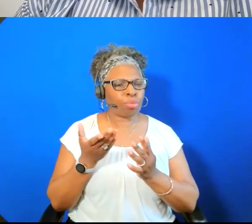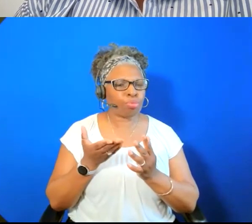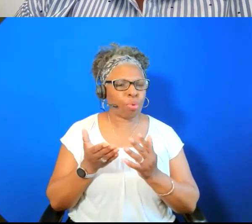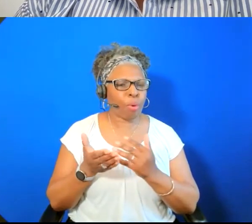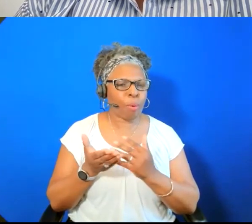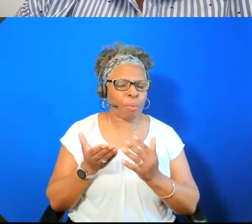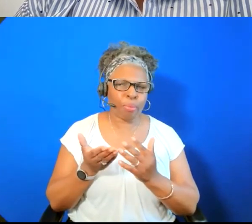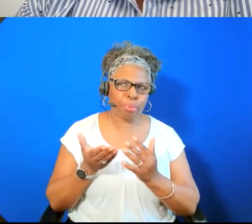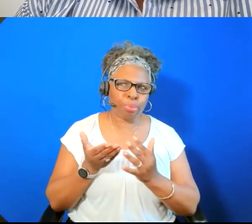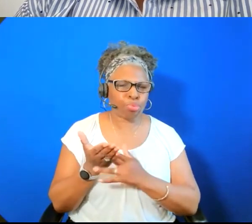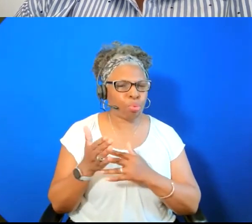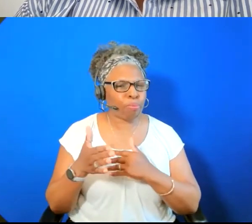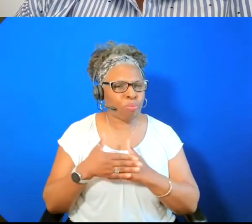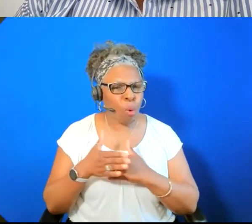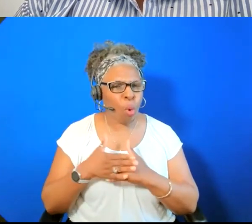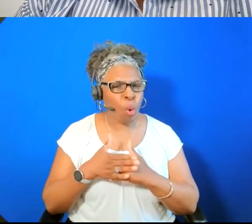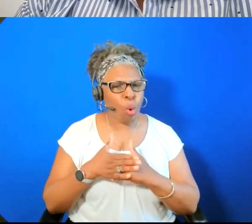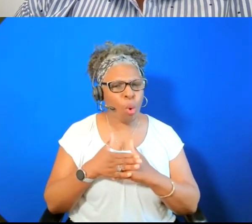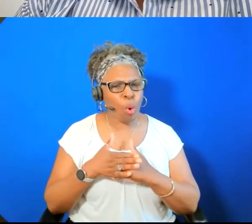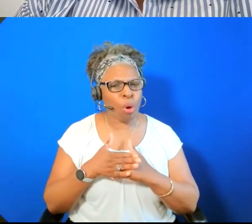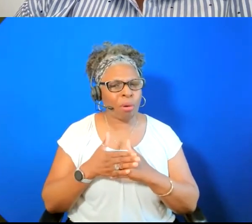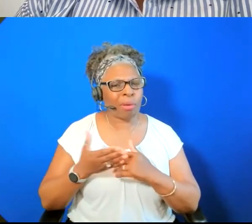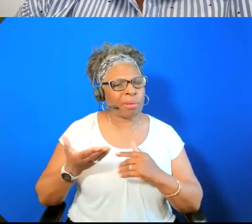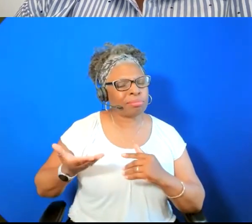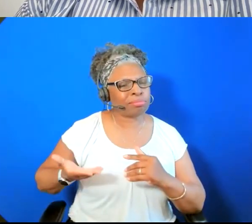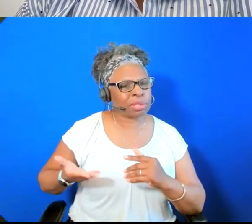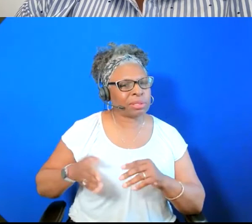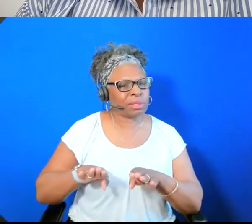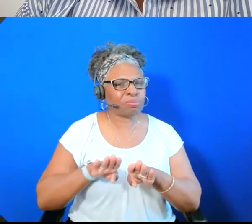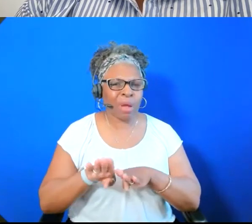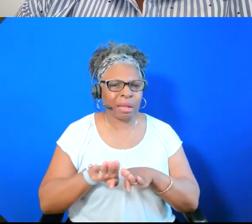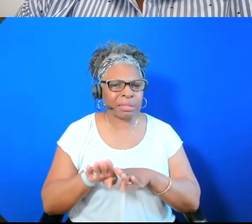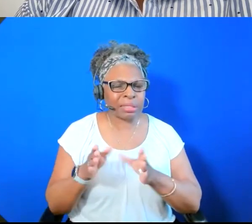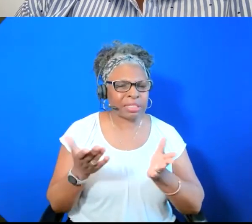and I kind of am more in that world? And that really, for me, is as a matter